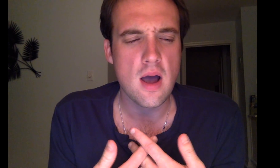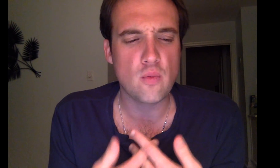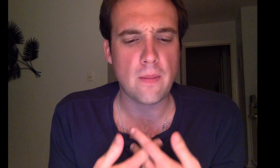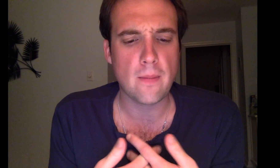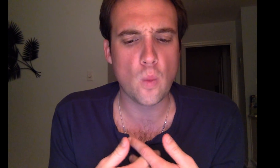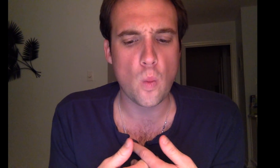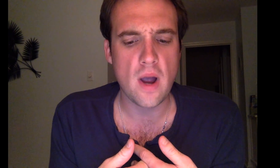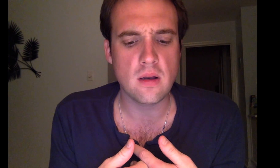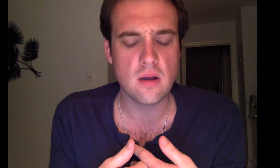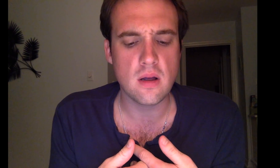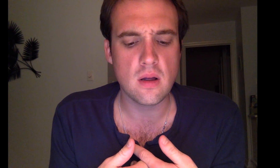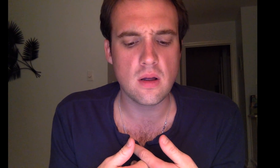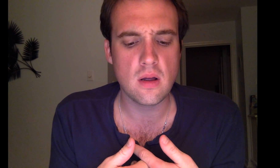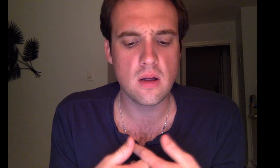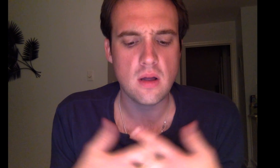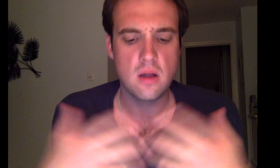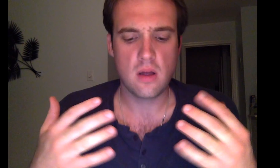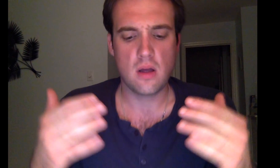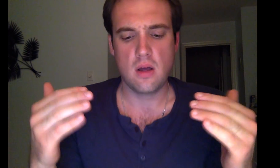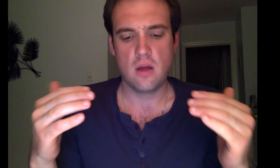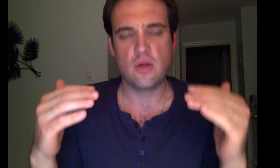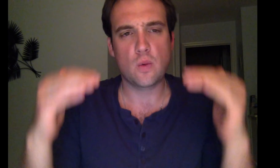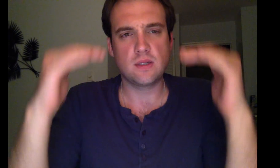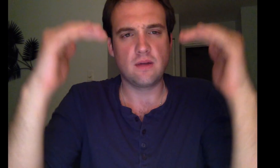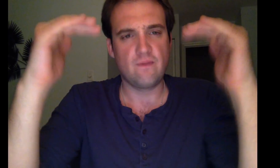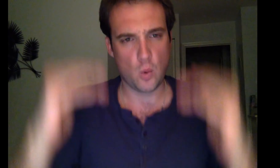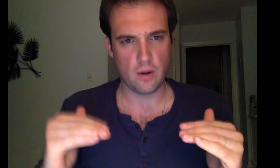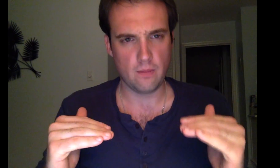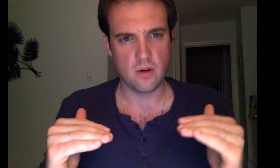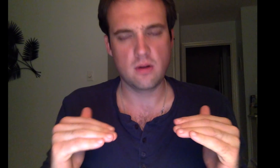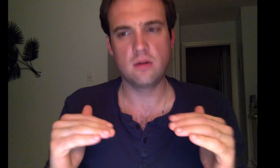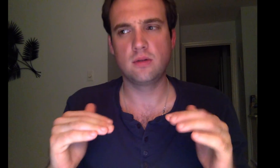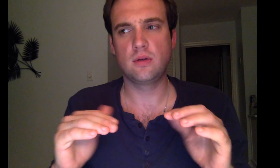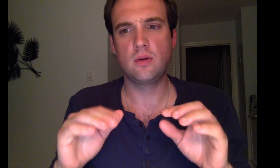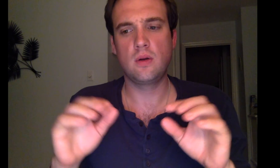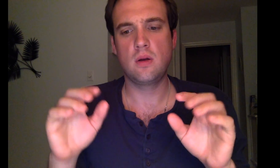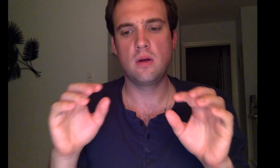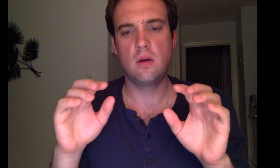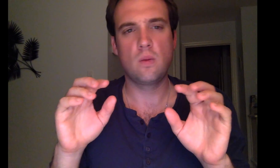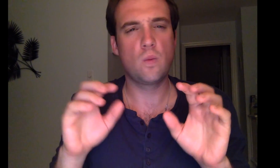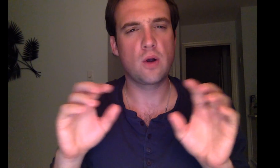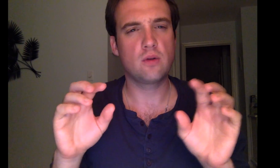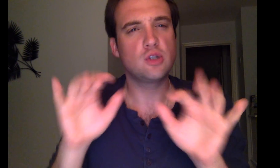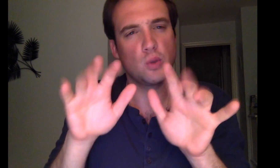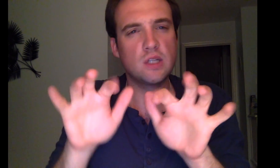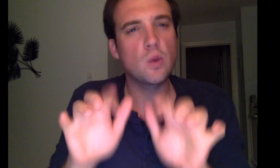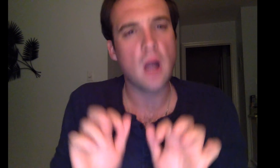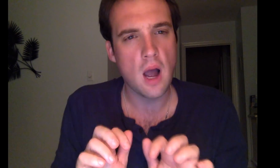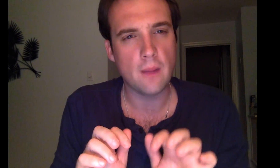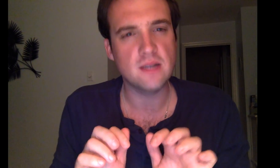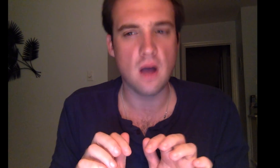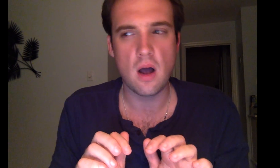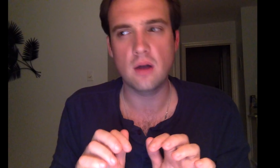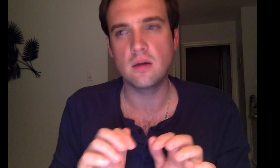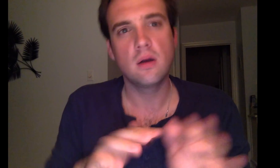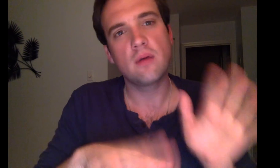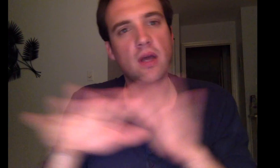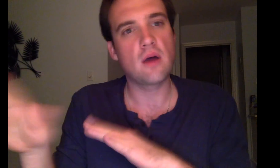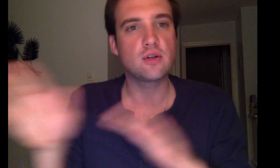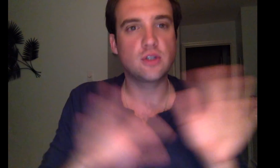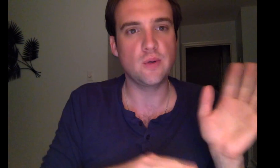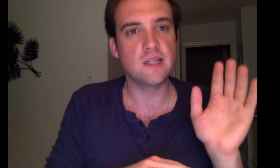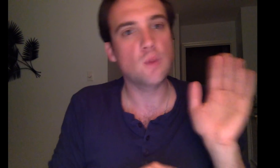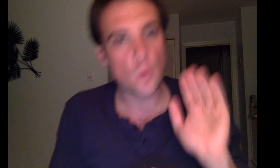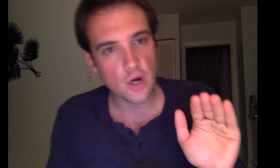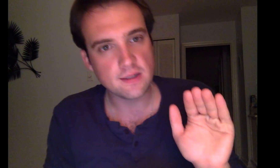So I remember when there was a forum where the students would comment on the other students' works.